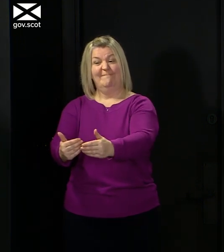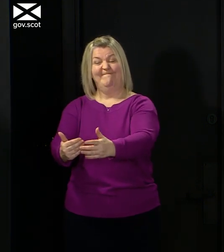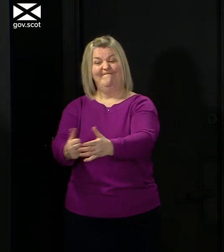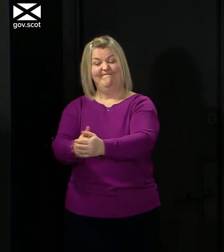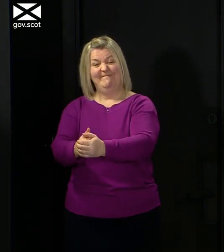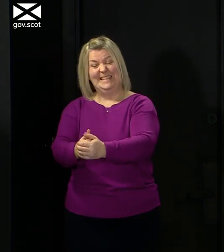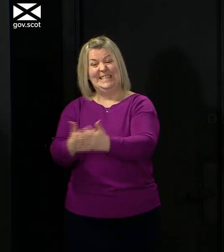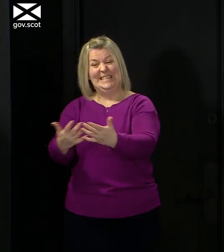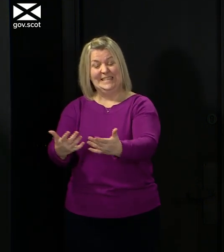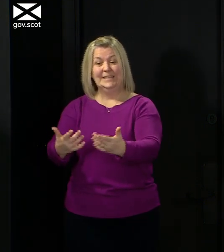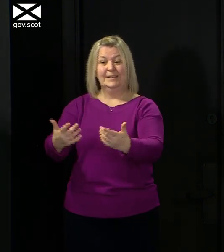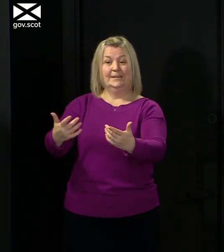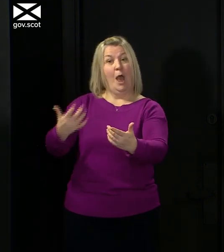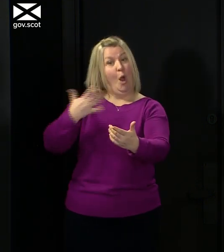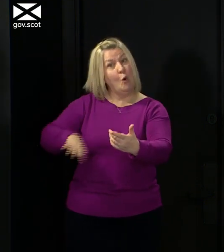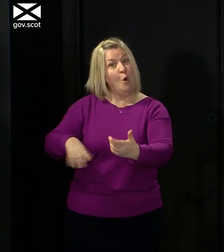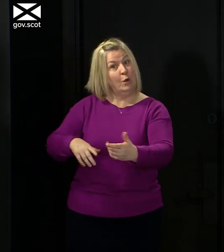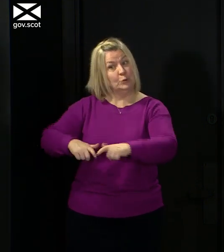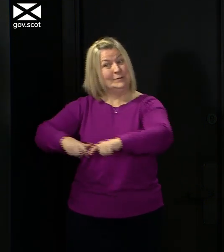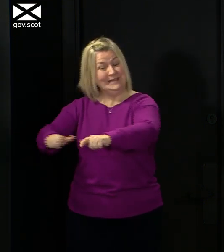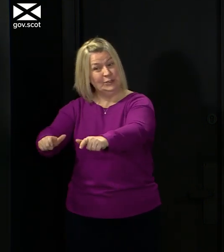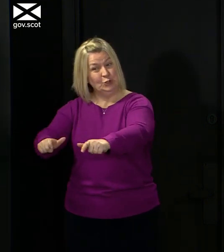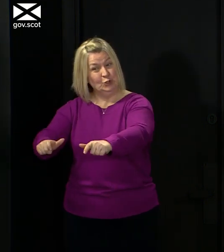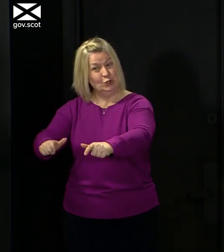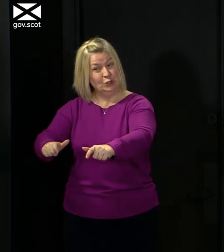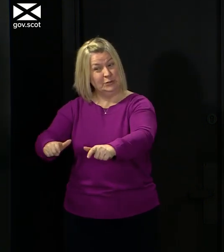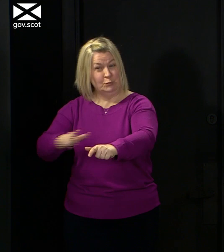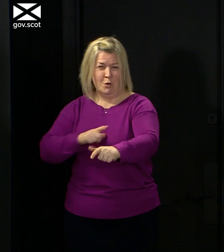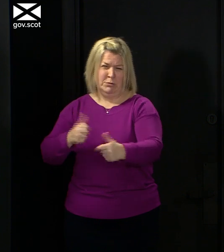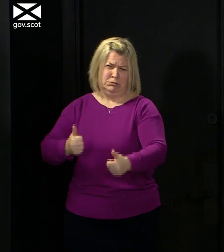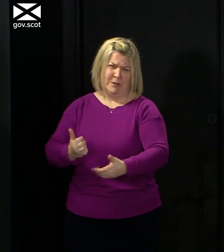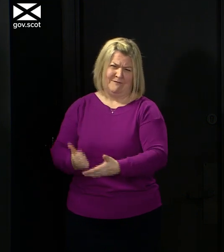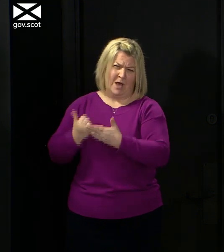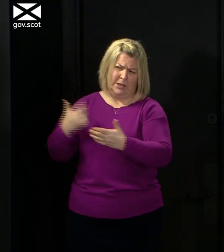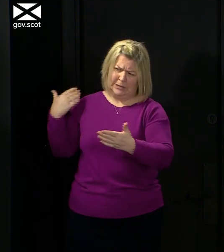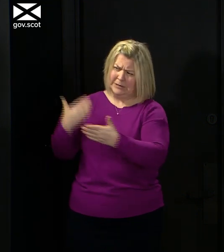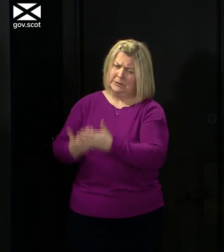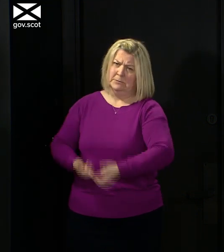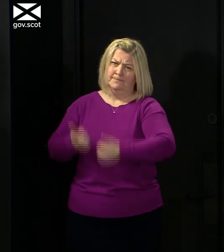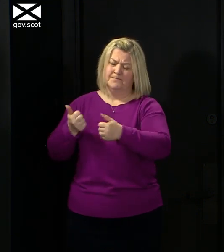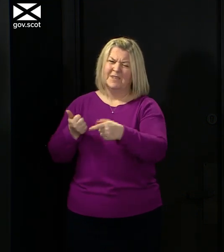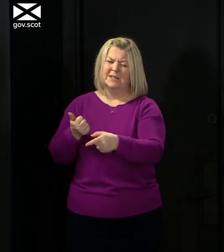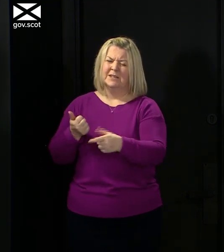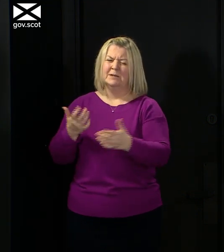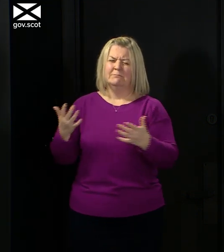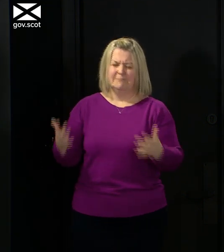continuity of advice, nut that was going to be a risk to the confidence in, and trust